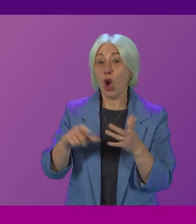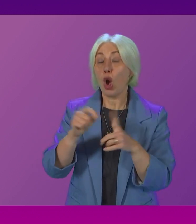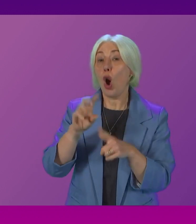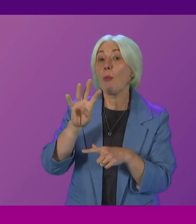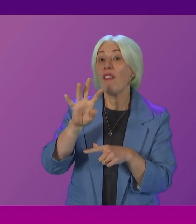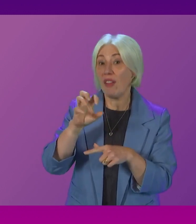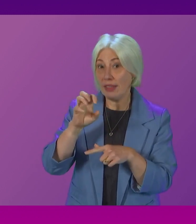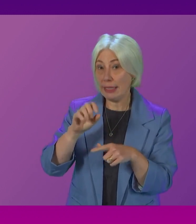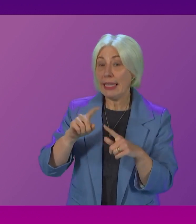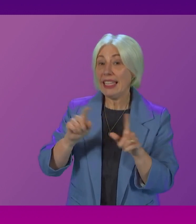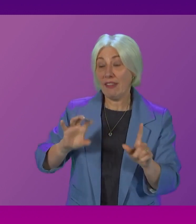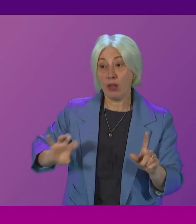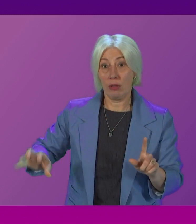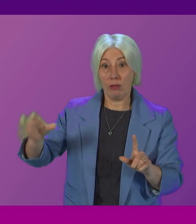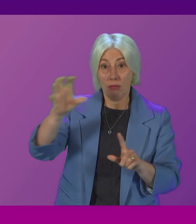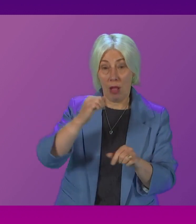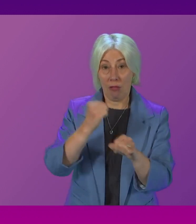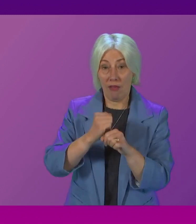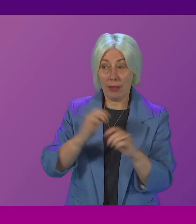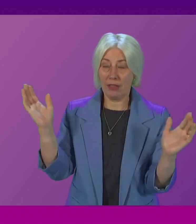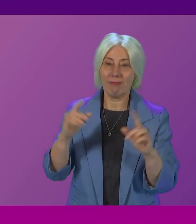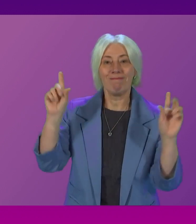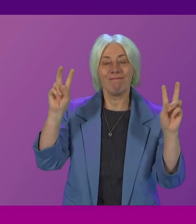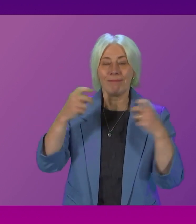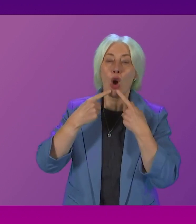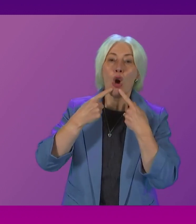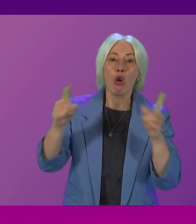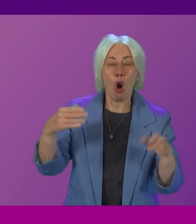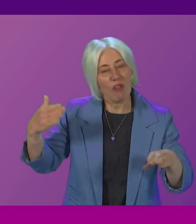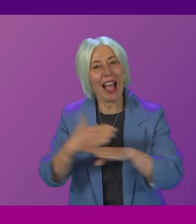local and regional governments joining our call for action. The resulting plan of action on